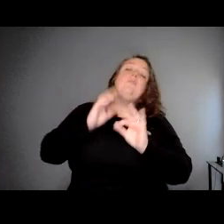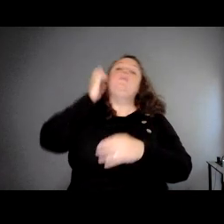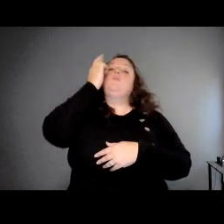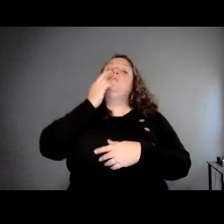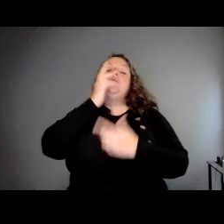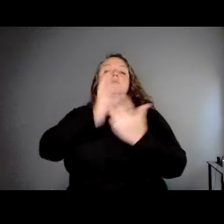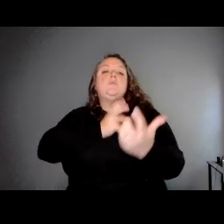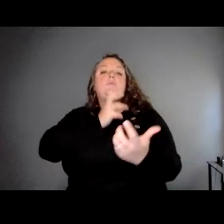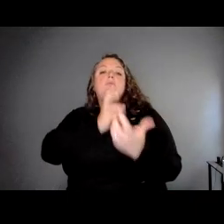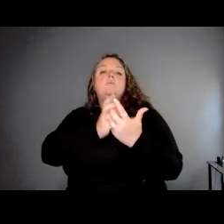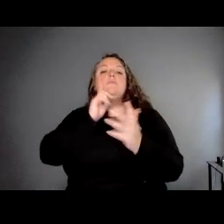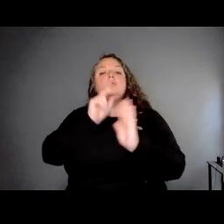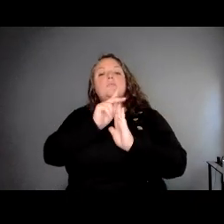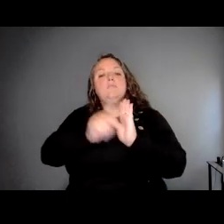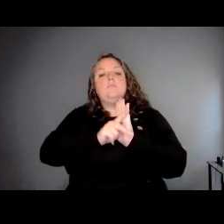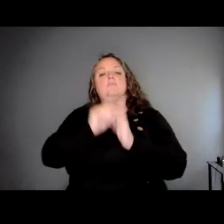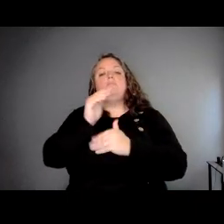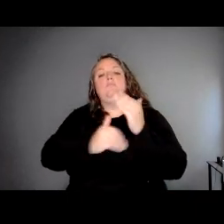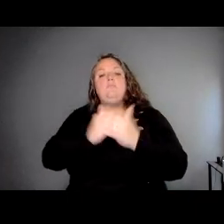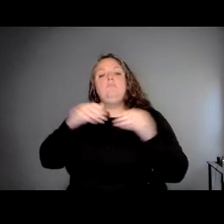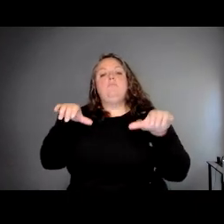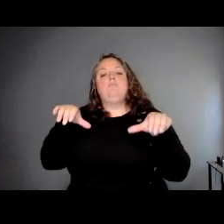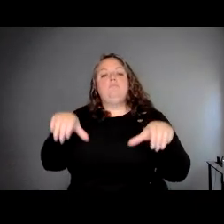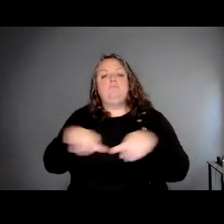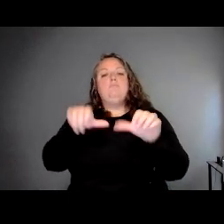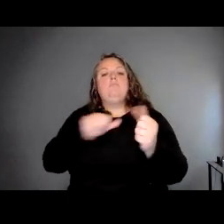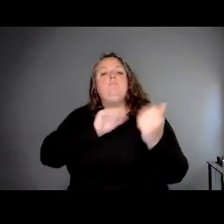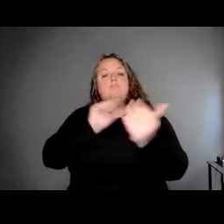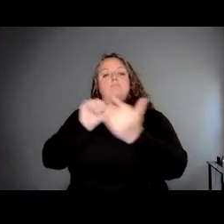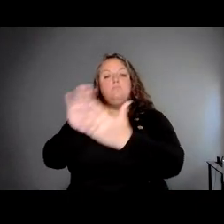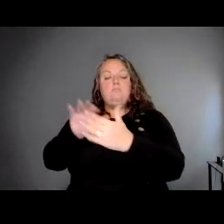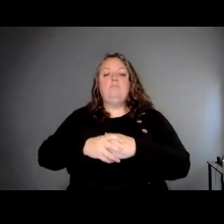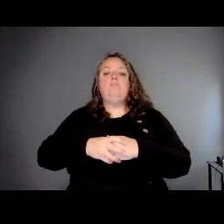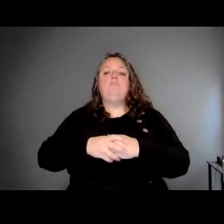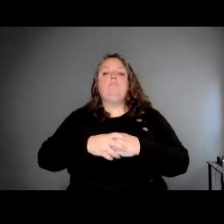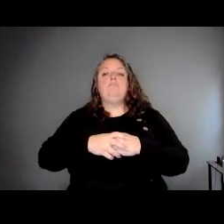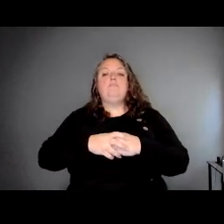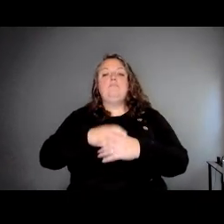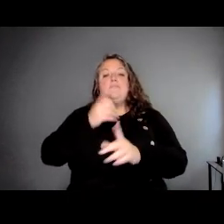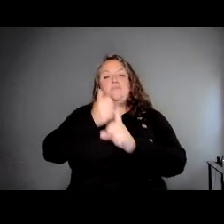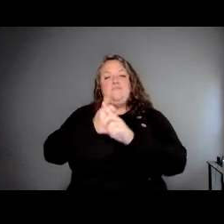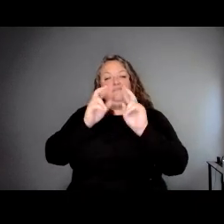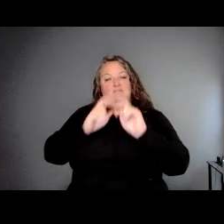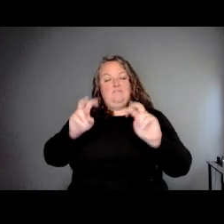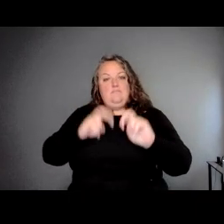policies, practices, and procedures. So, this thorough evaluation is essential